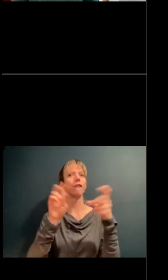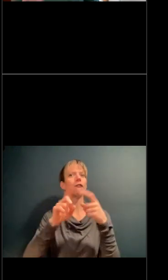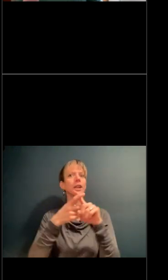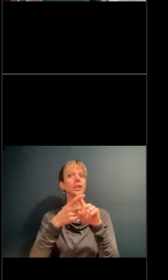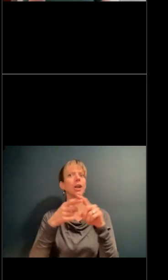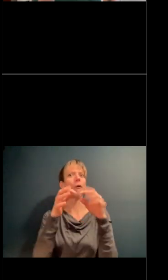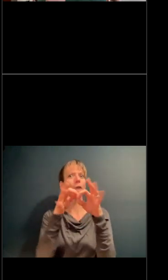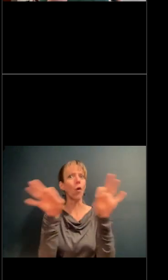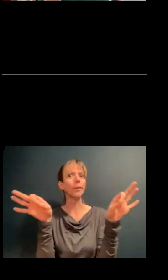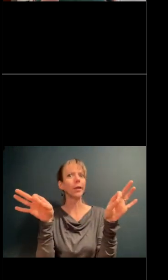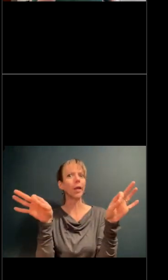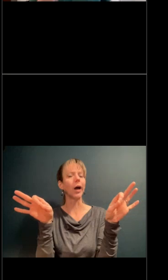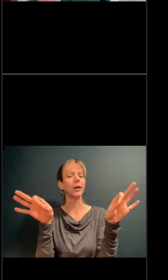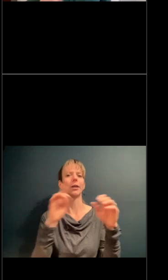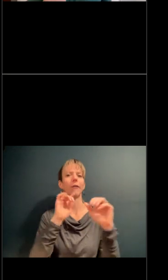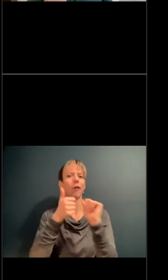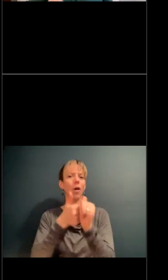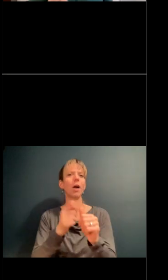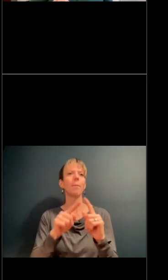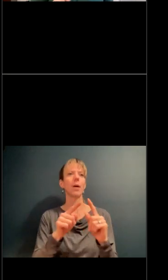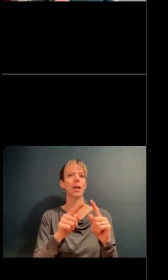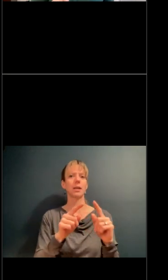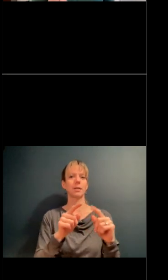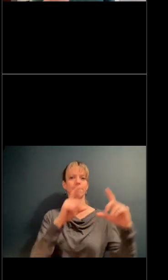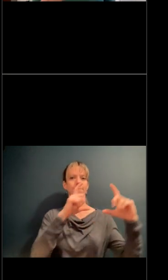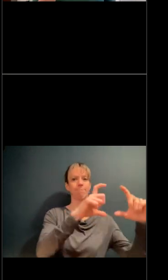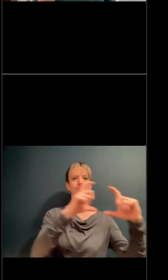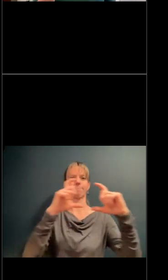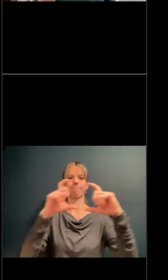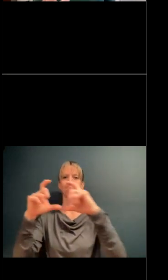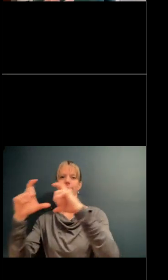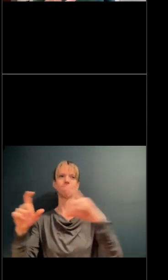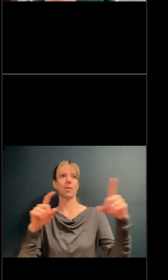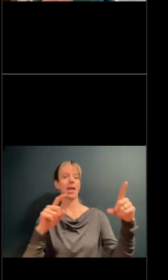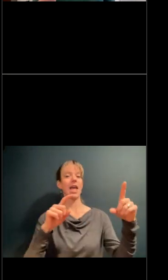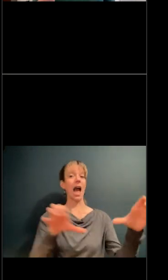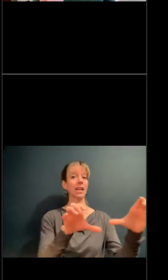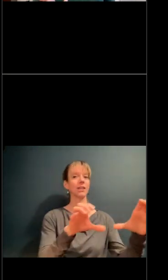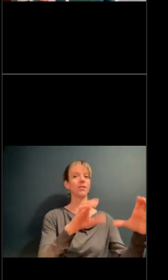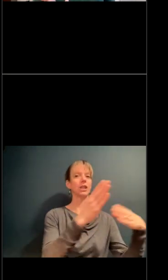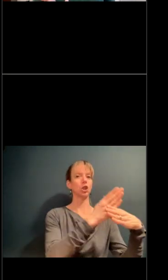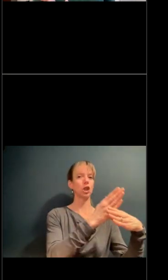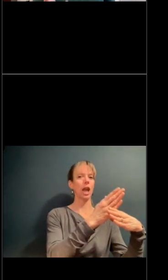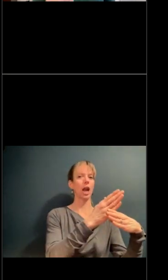But we know when people are in shared activities around common interests or experiences,